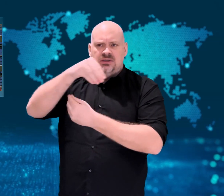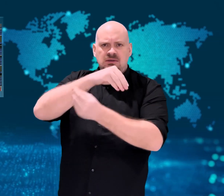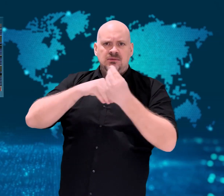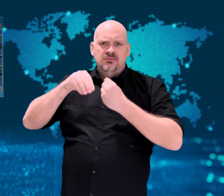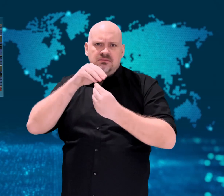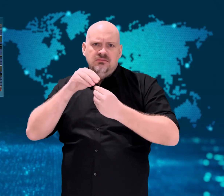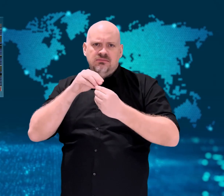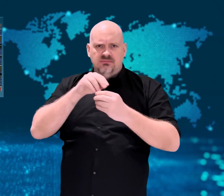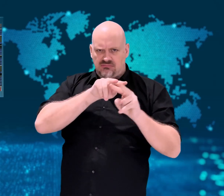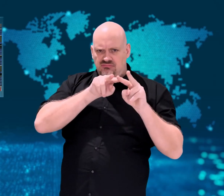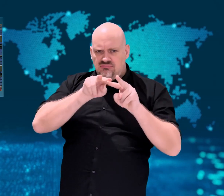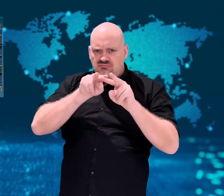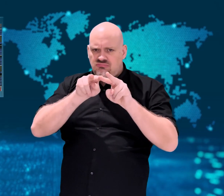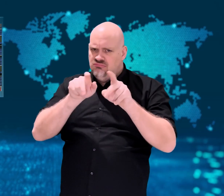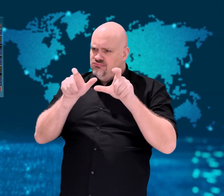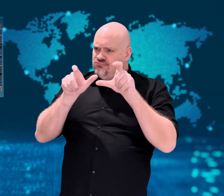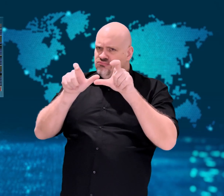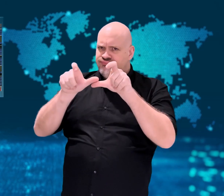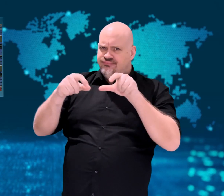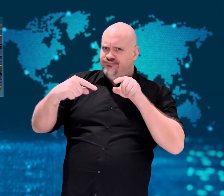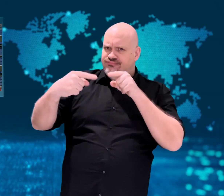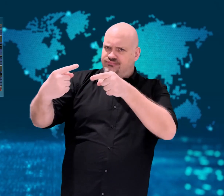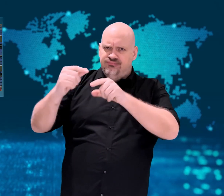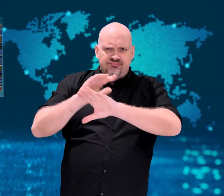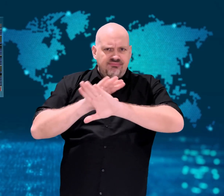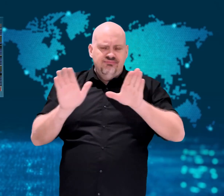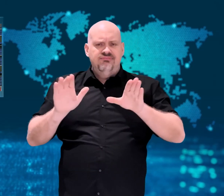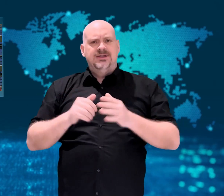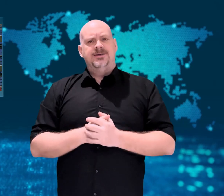financing of terrorists.